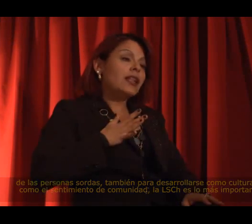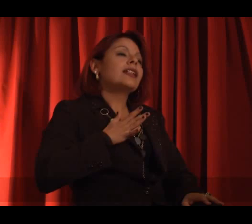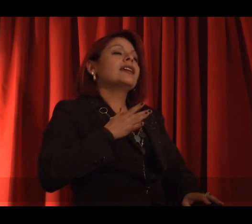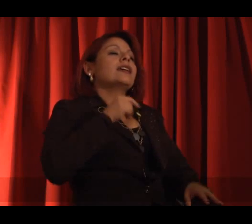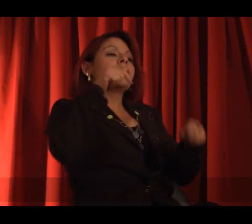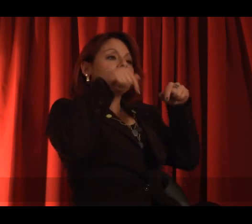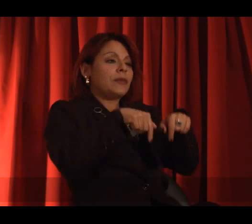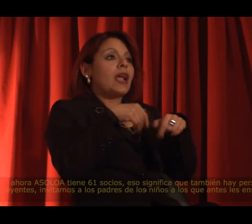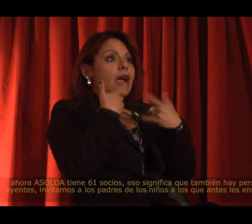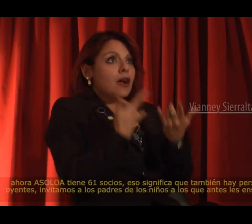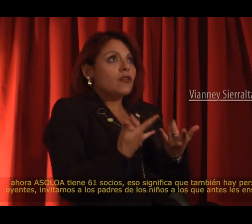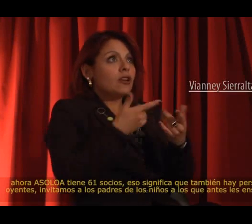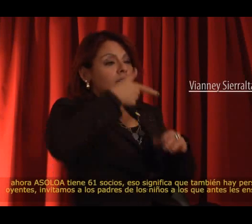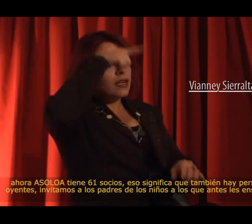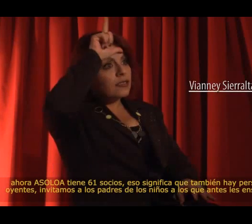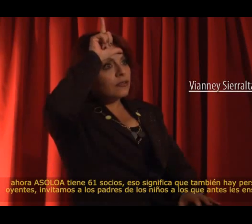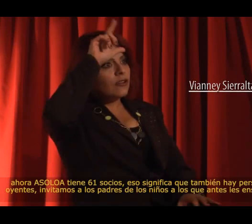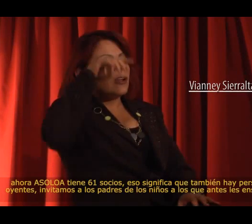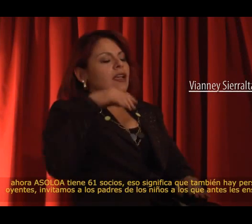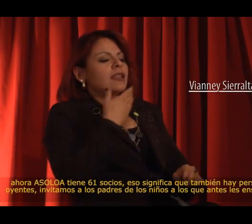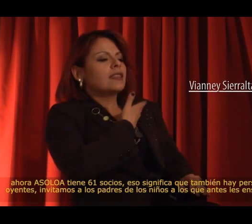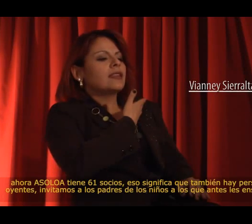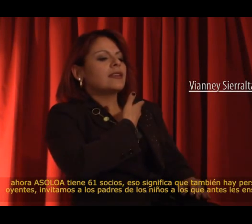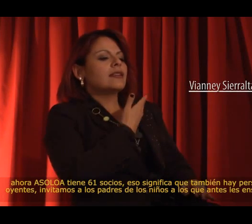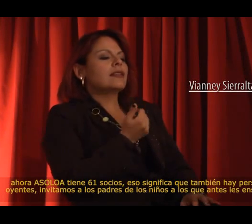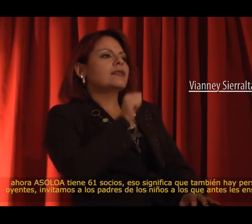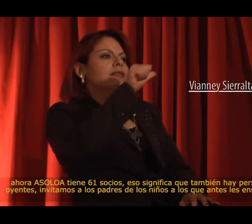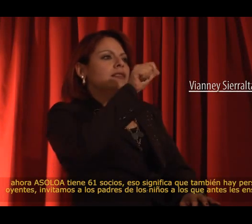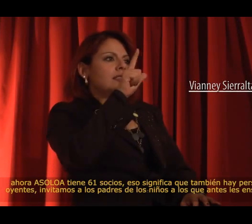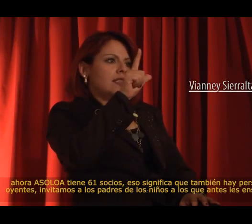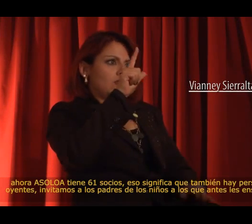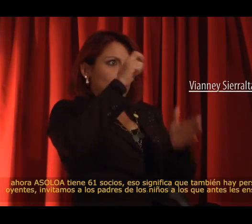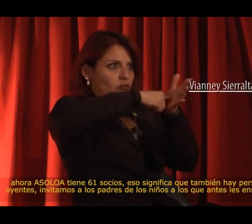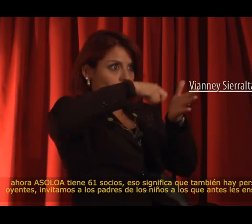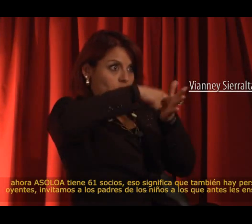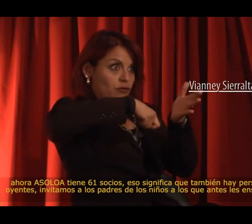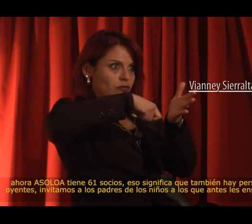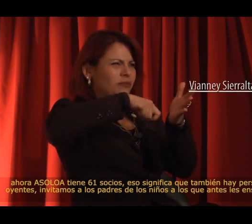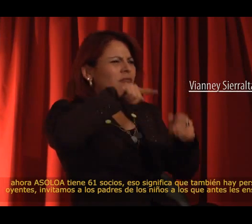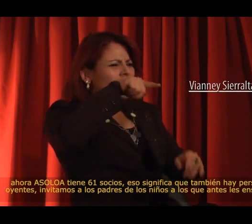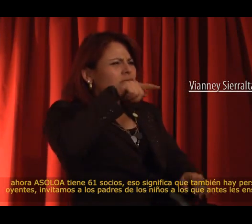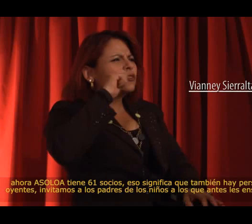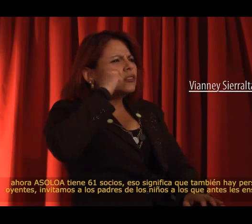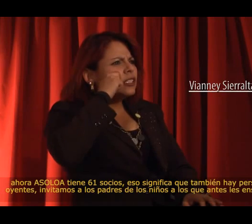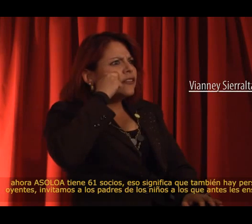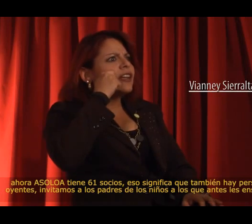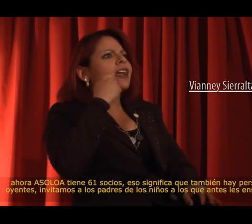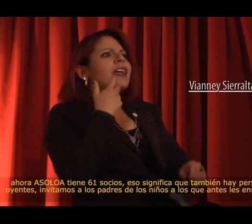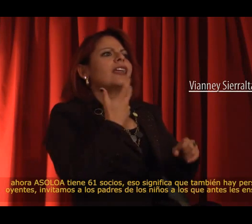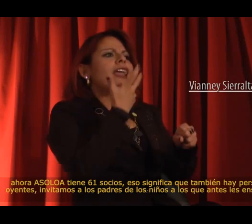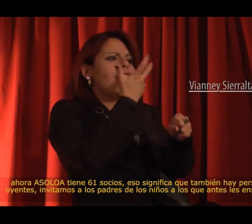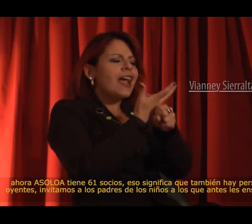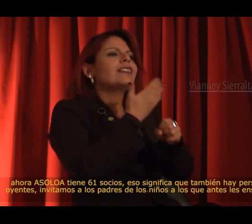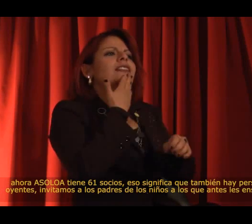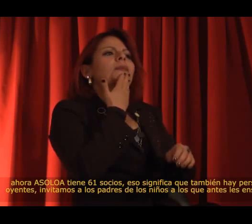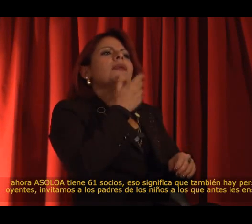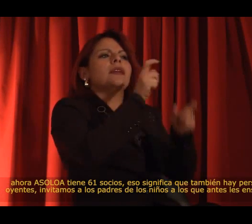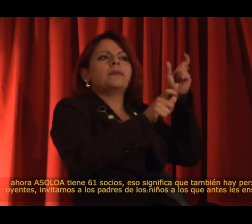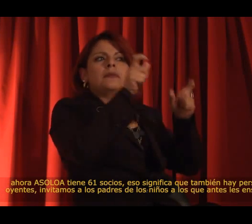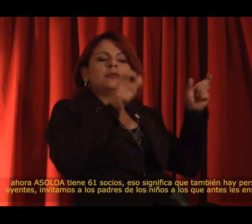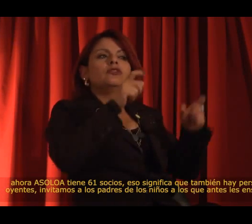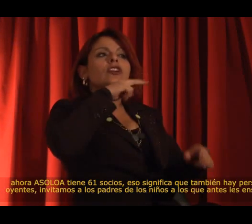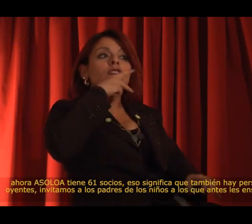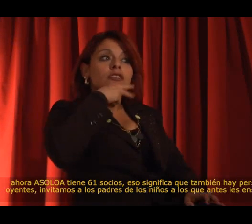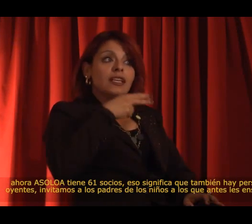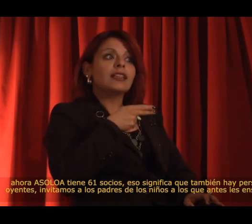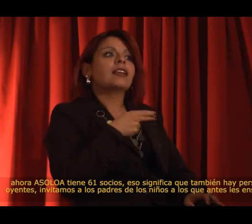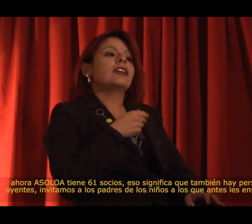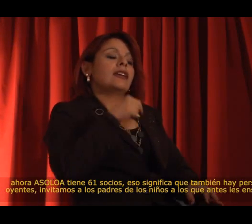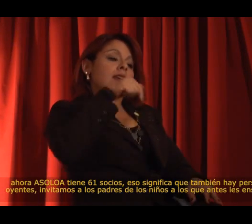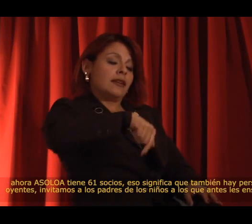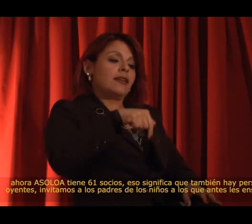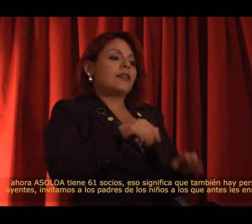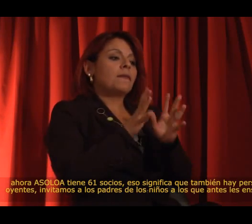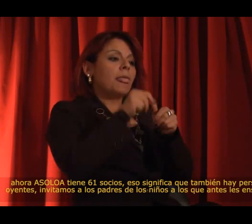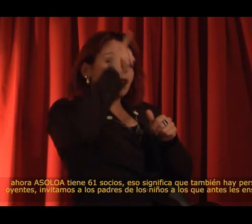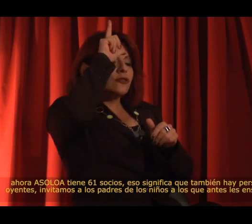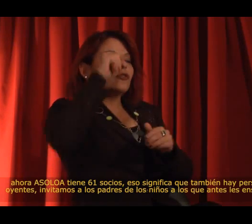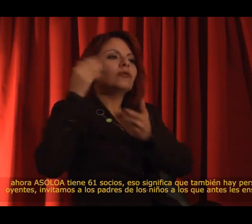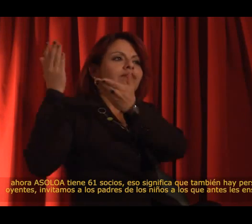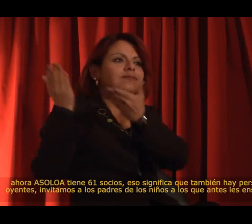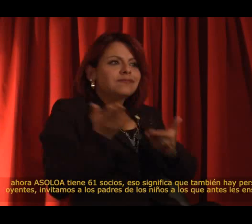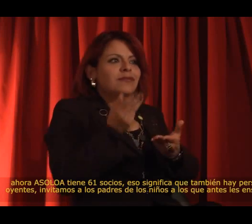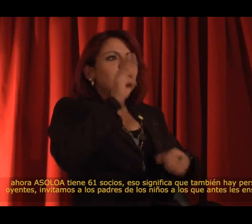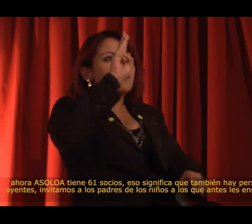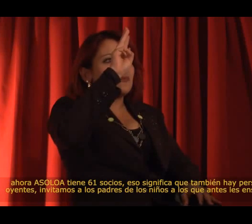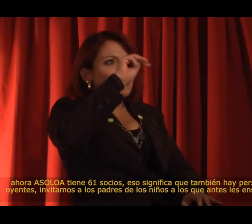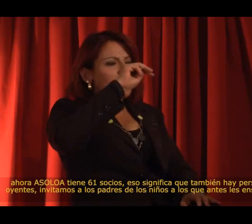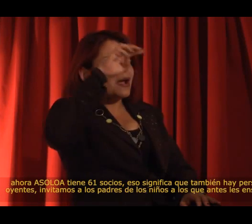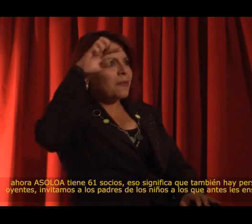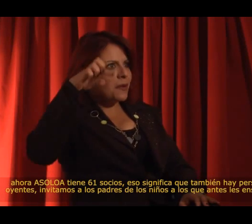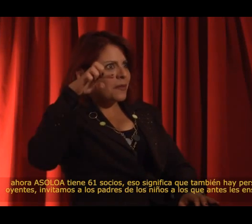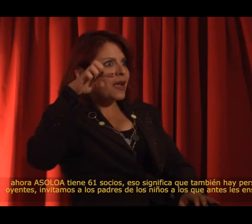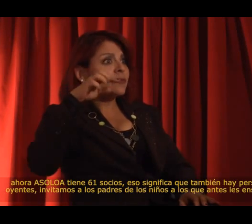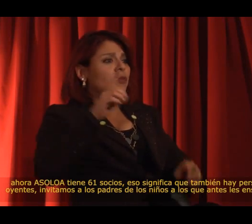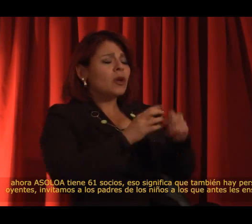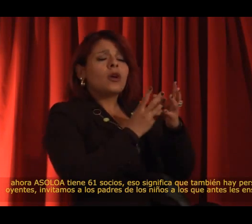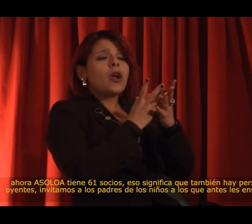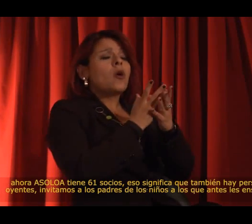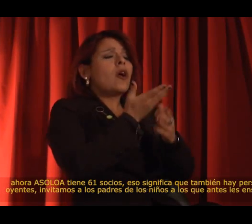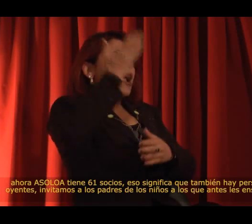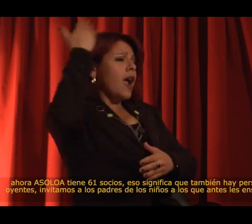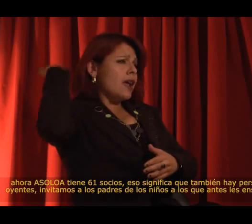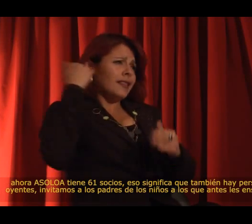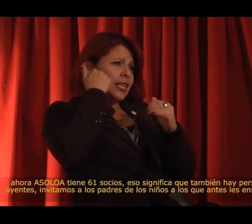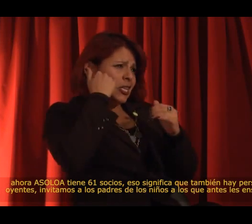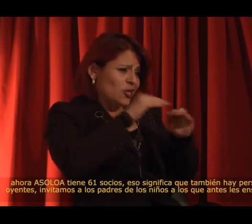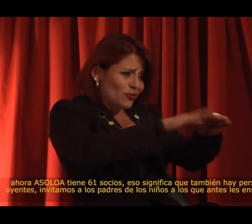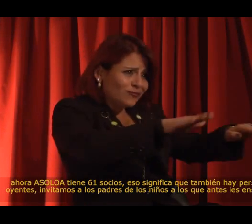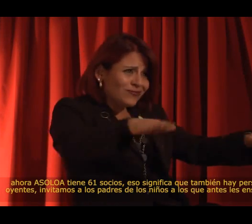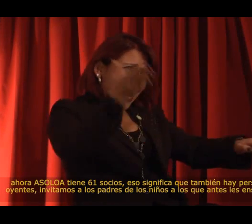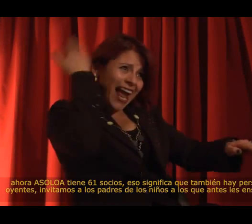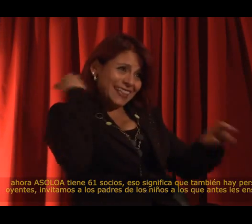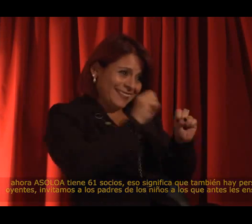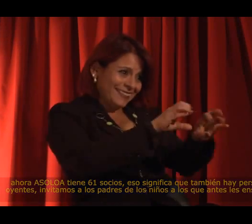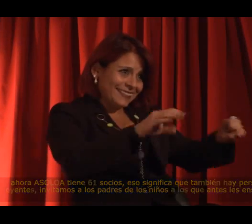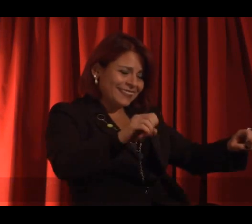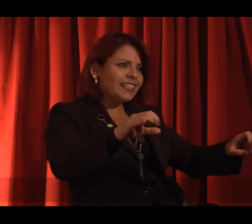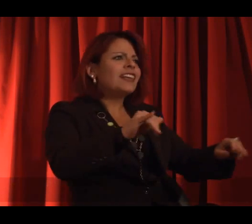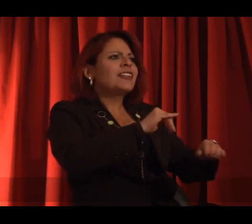Now, ASOLA has 61 members. That means that there are also hearing people. We invite the parents of the deaf children and those who taught the children when they were younger.